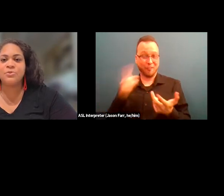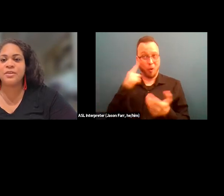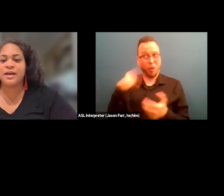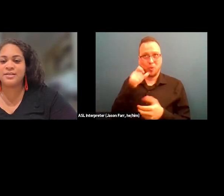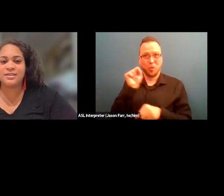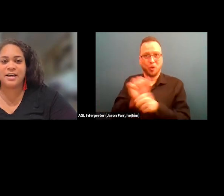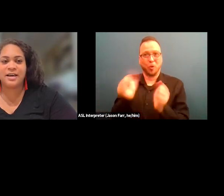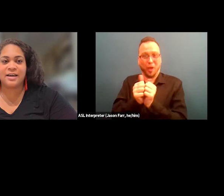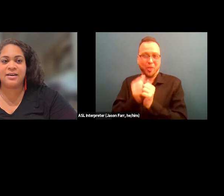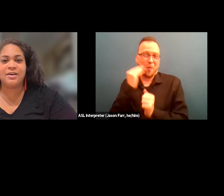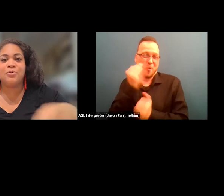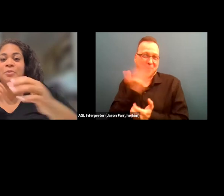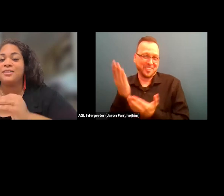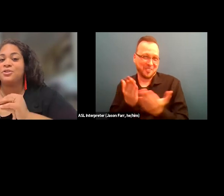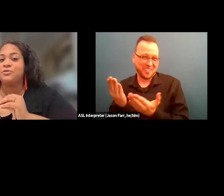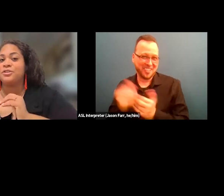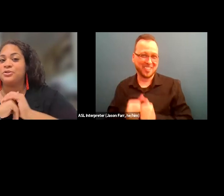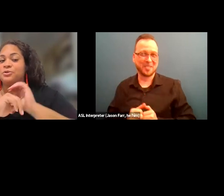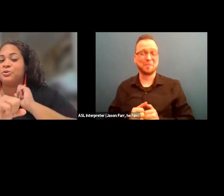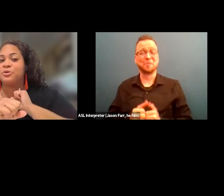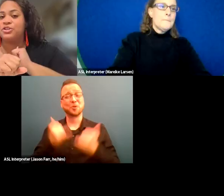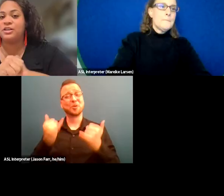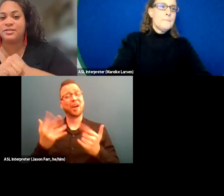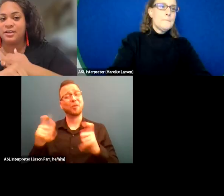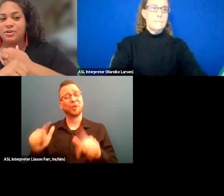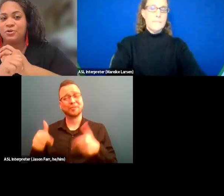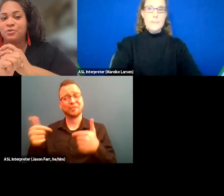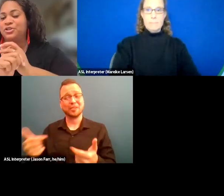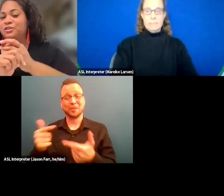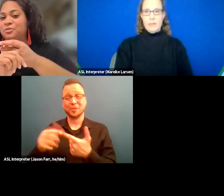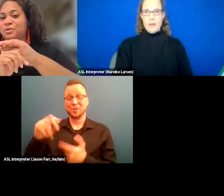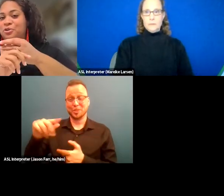So with that, I will pass it over to Chelsea who will share a little bit